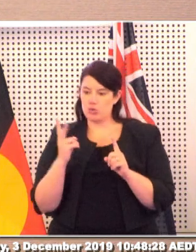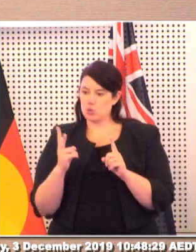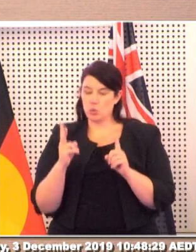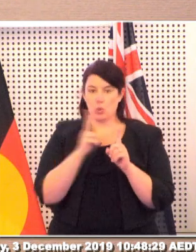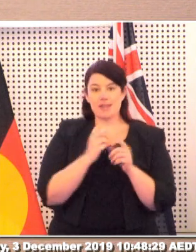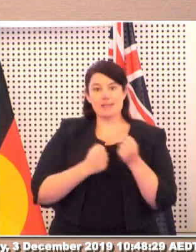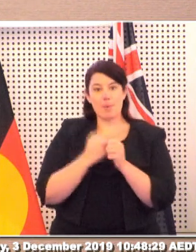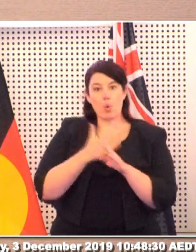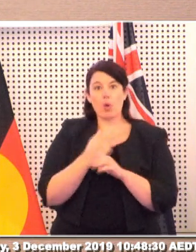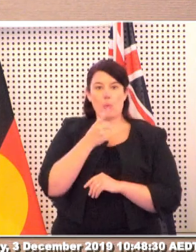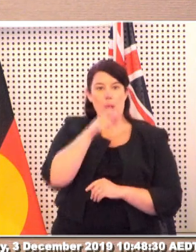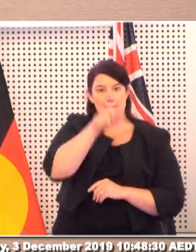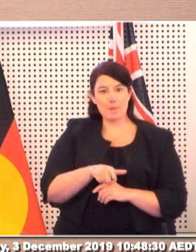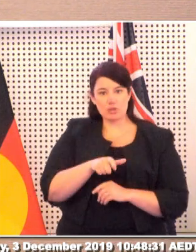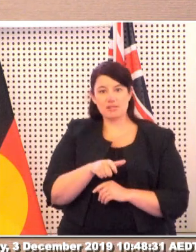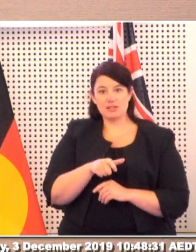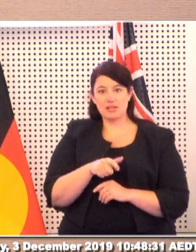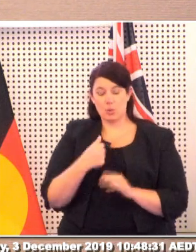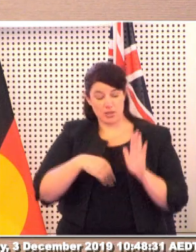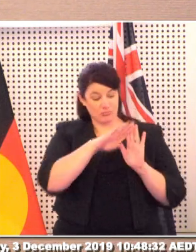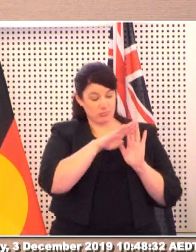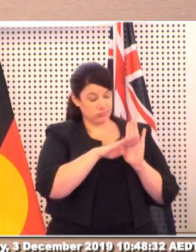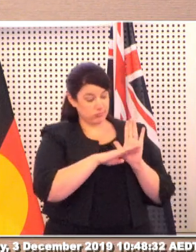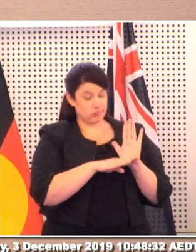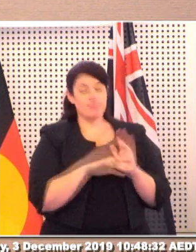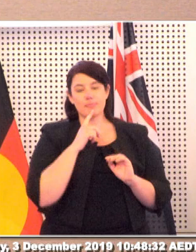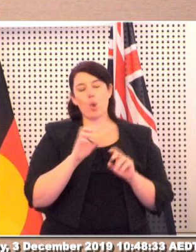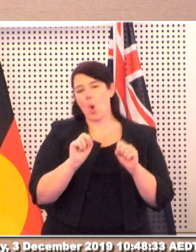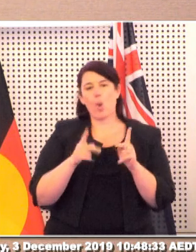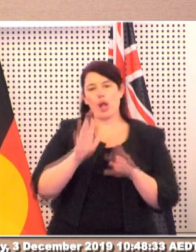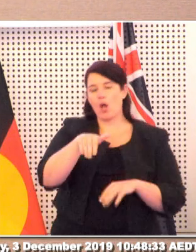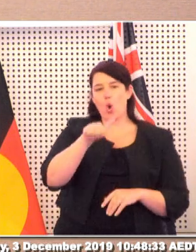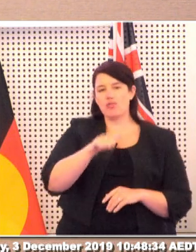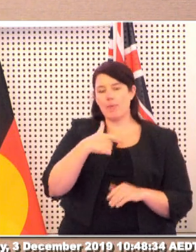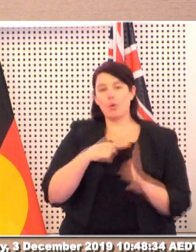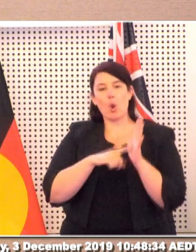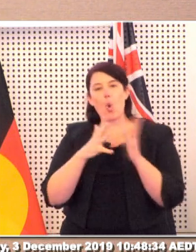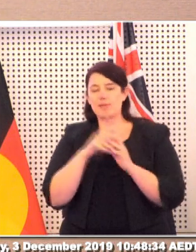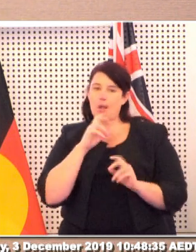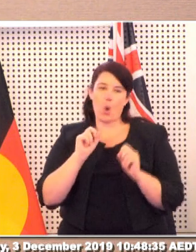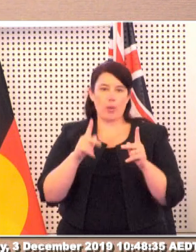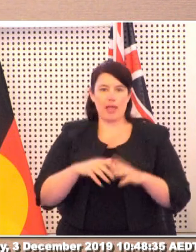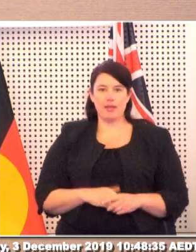And we do these things and we say it is okay because it sits in law, but it is – it is not okay.